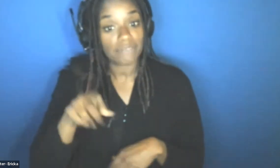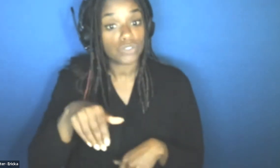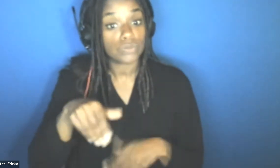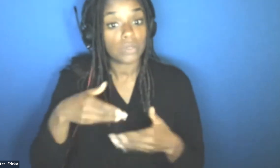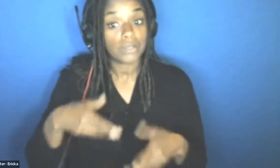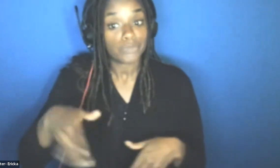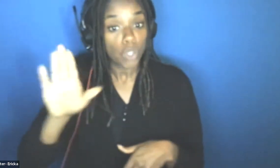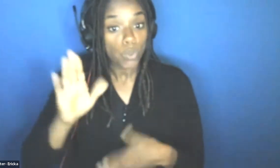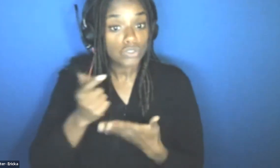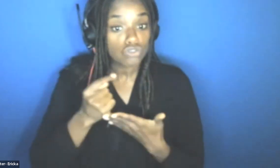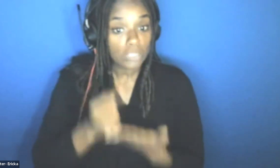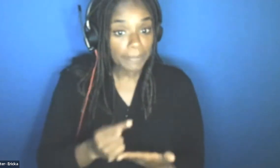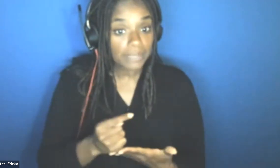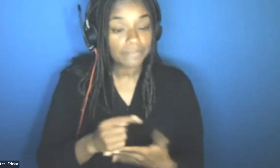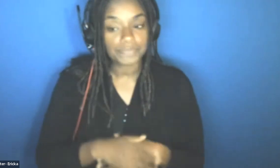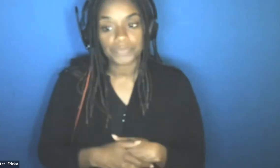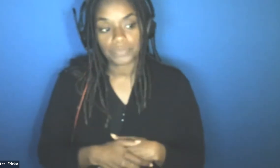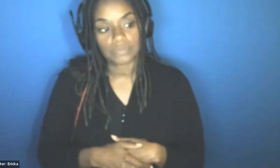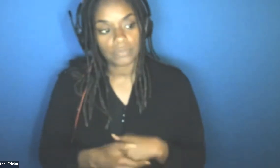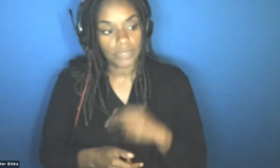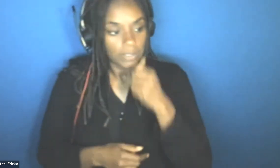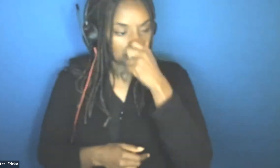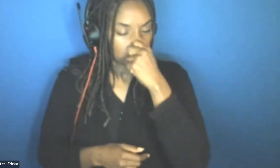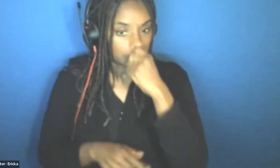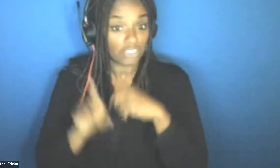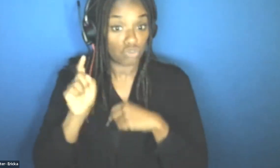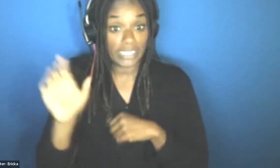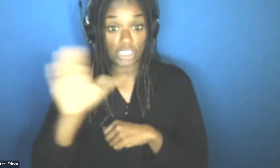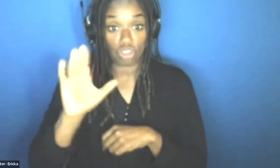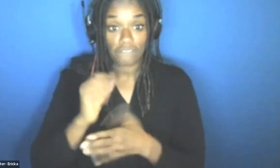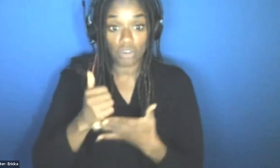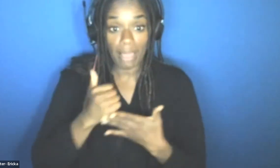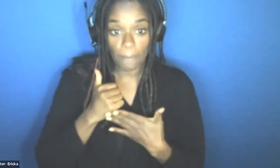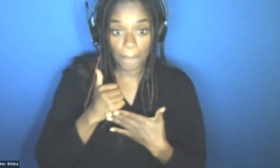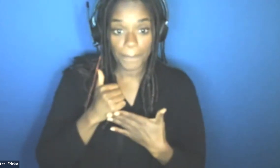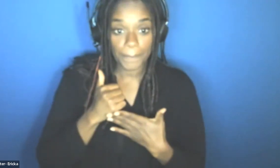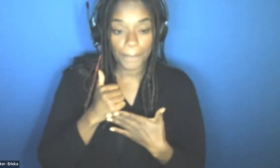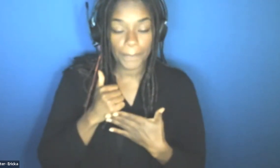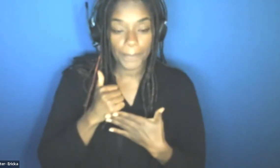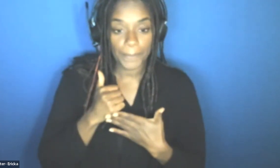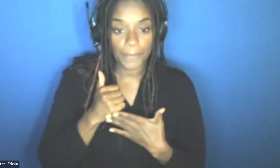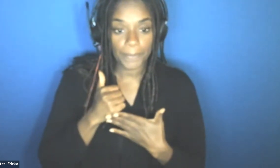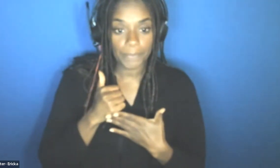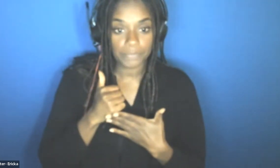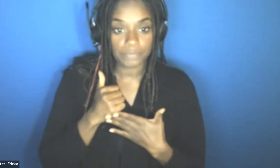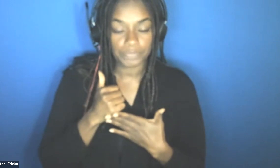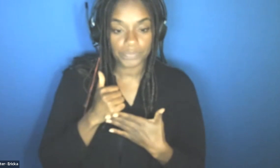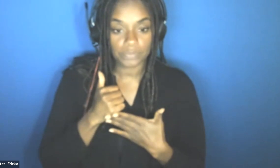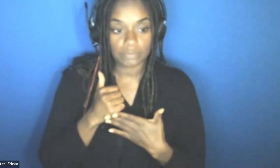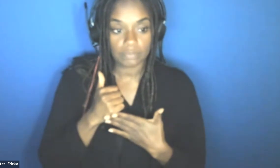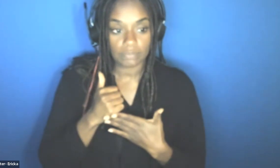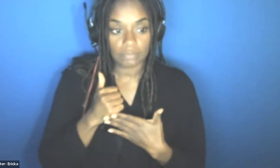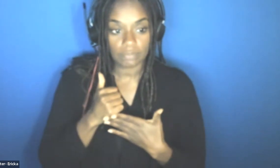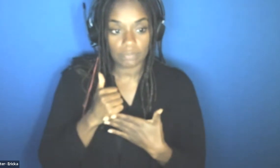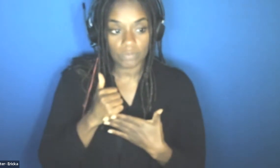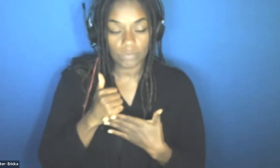Which says that, look, I'm going to offer this last chance agreement.